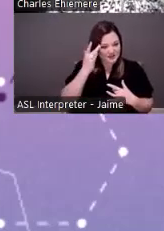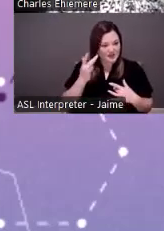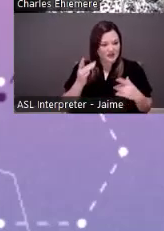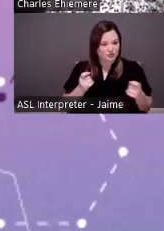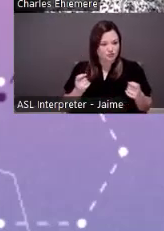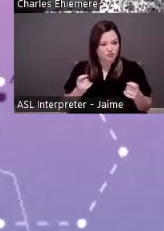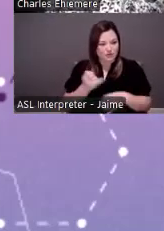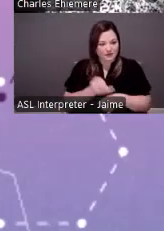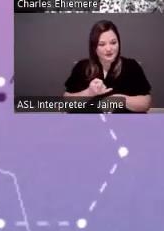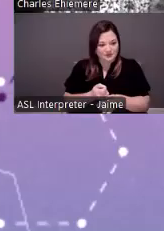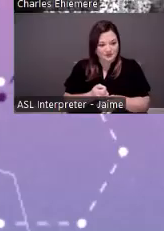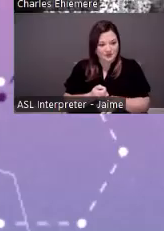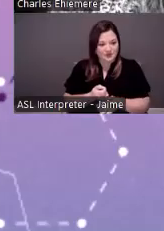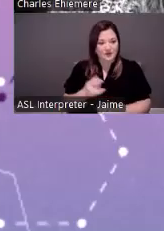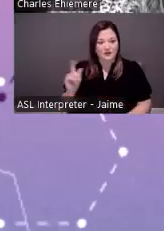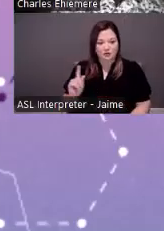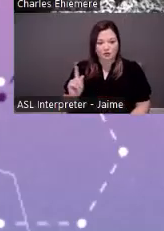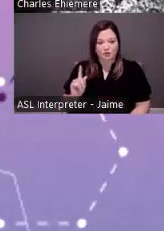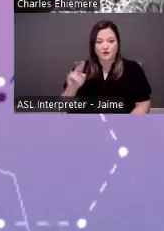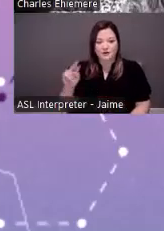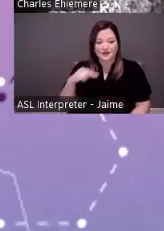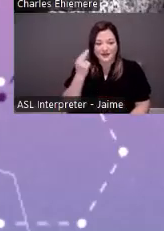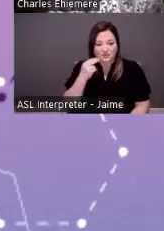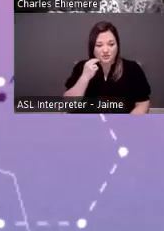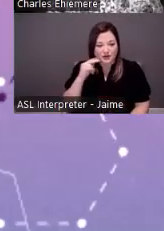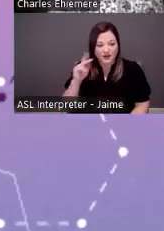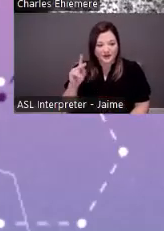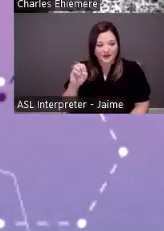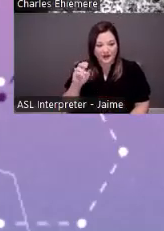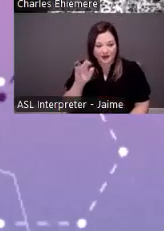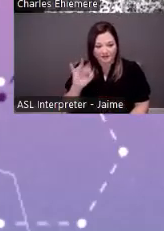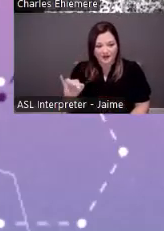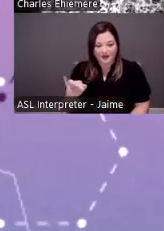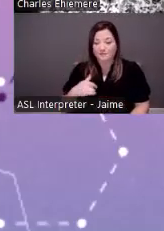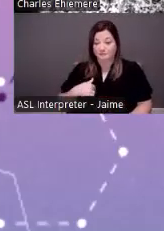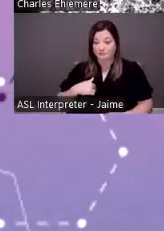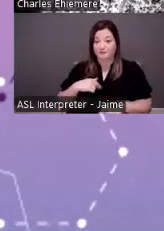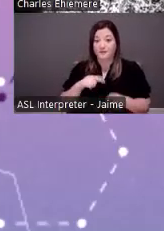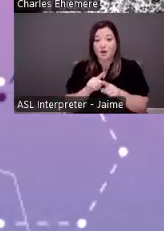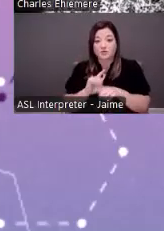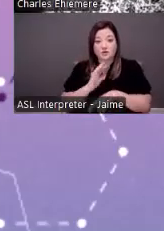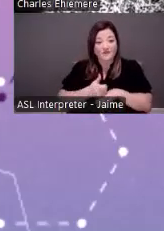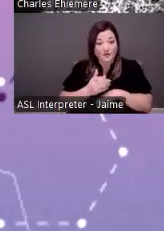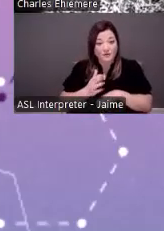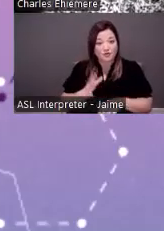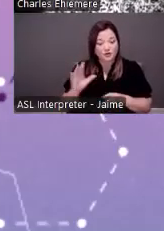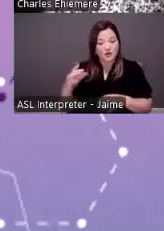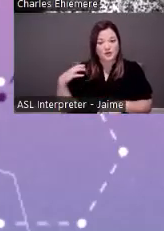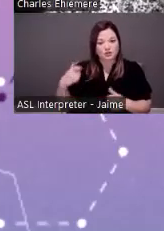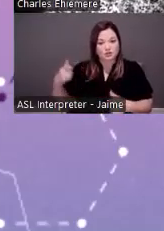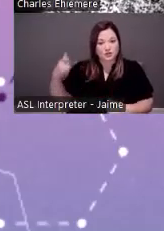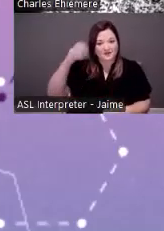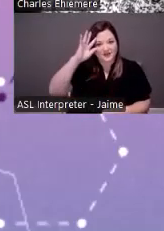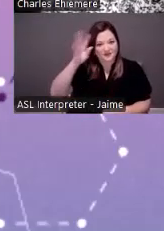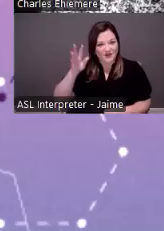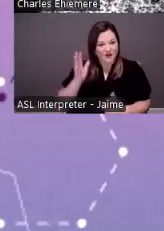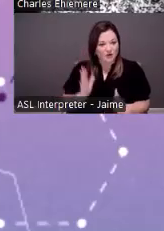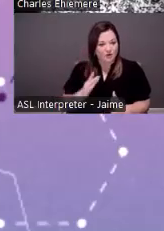I'm also the founder and the chief innovator of Familia Solutions.